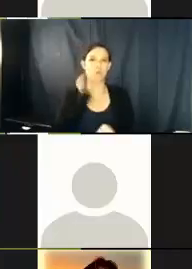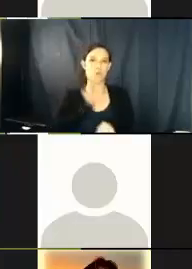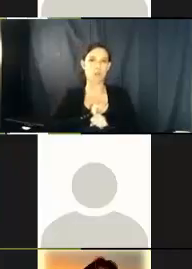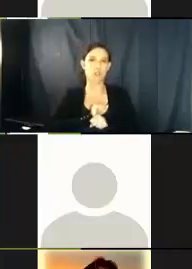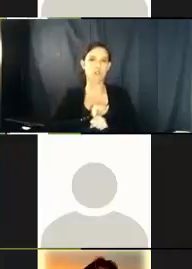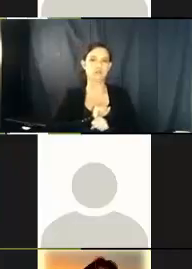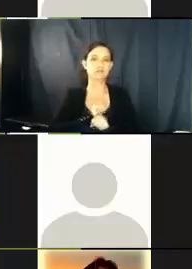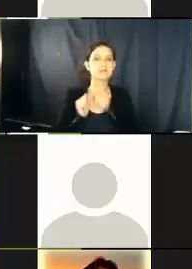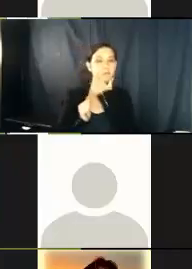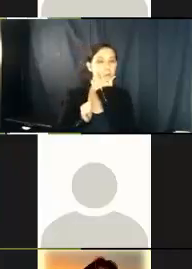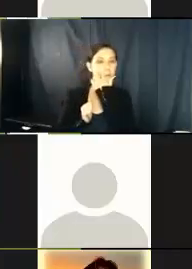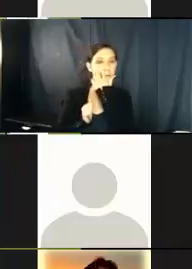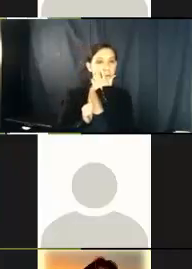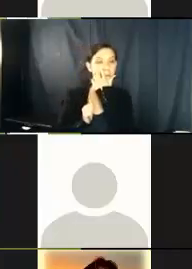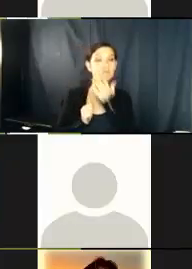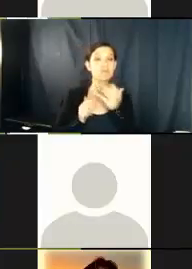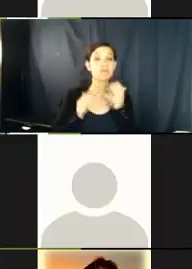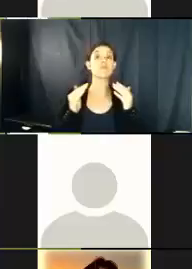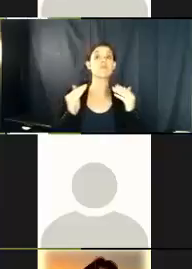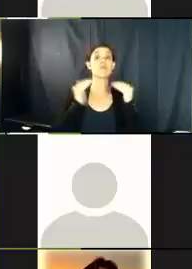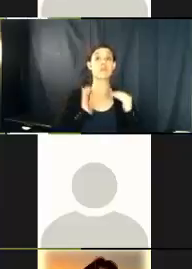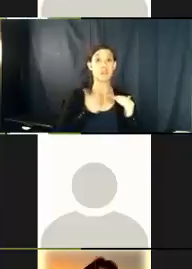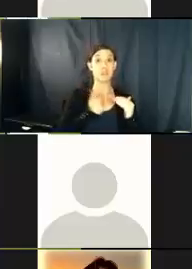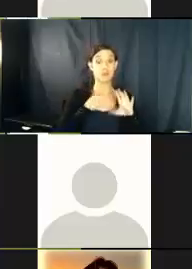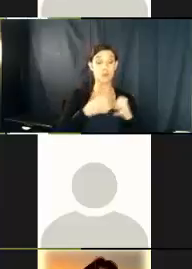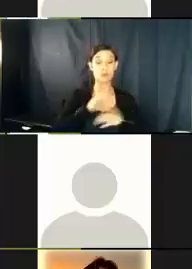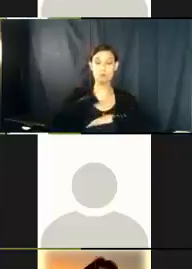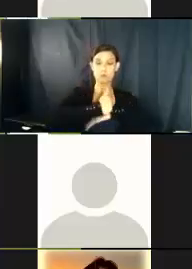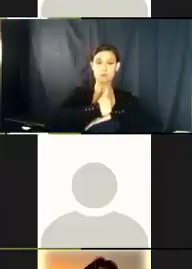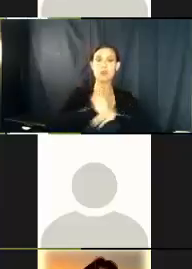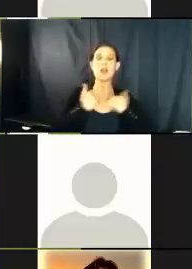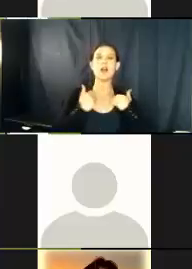And then the way our courses are built is we have a number of quizzes that are what